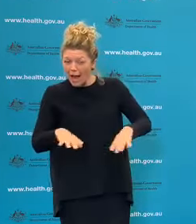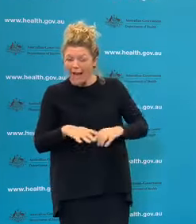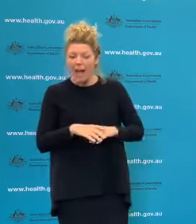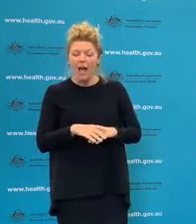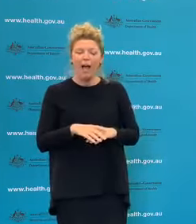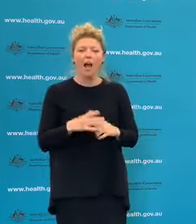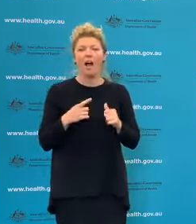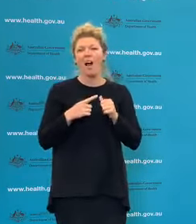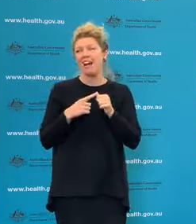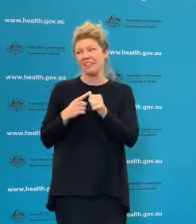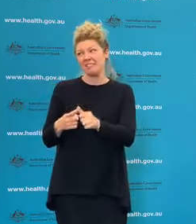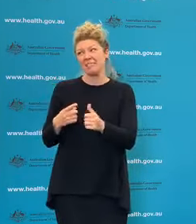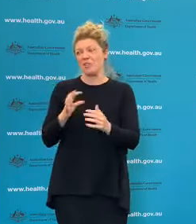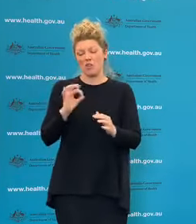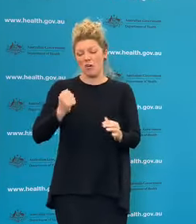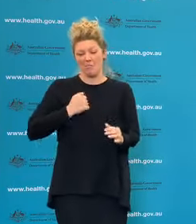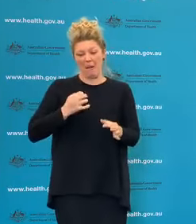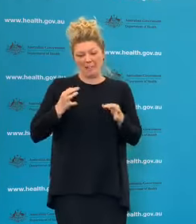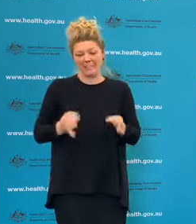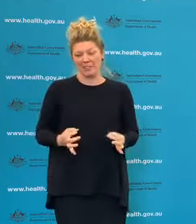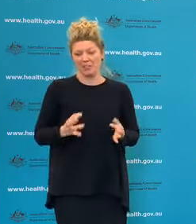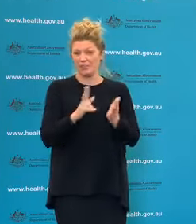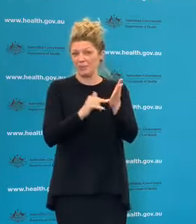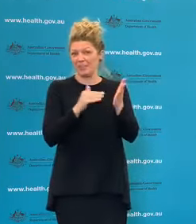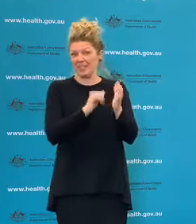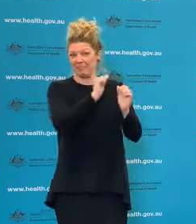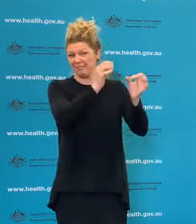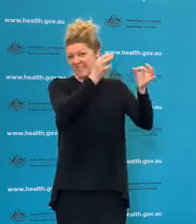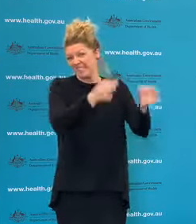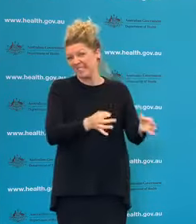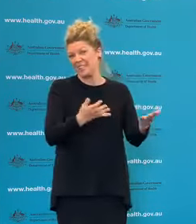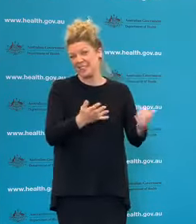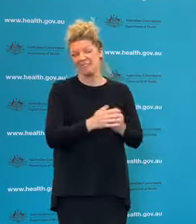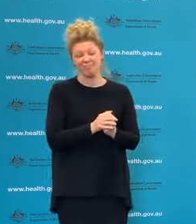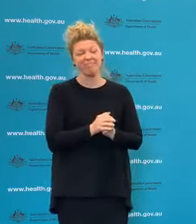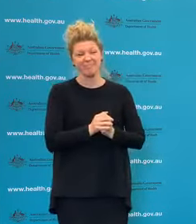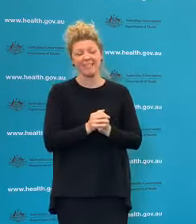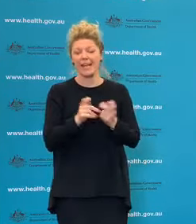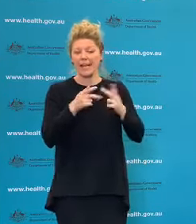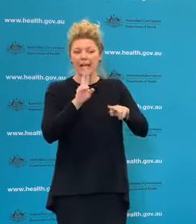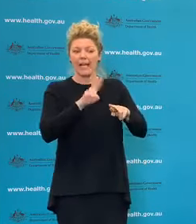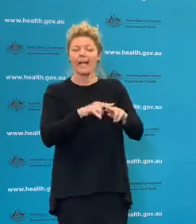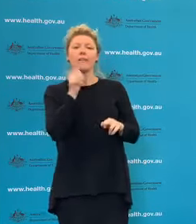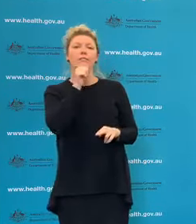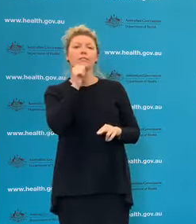really theirs to make. Each time that a country introduces these type of apps,